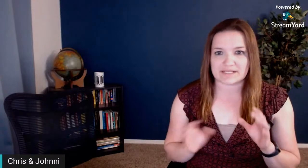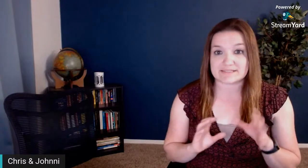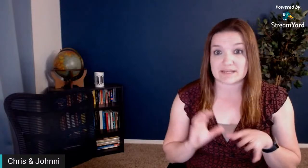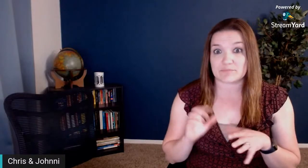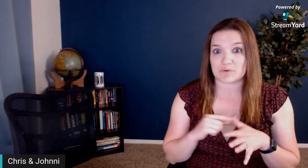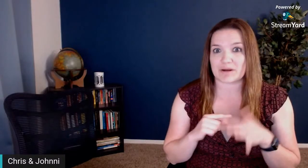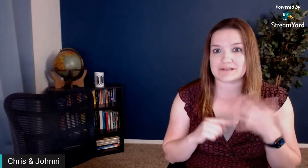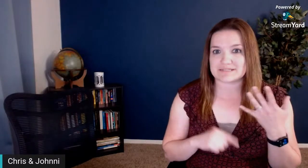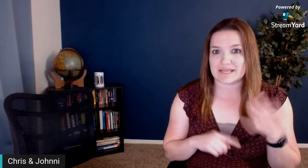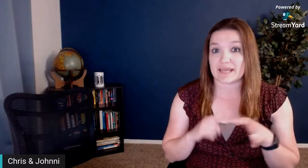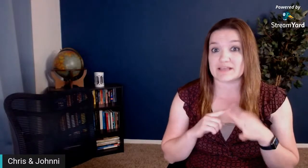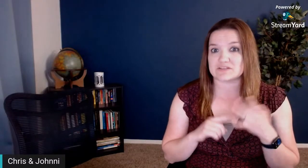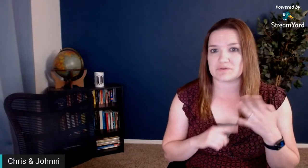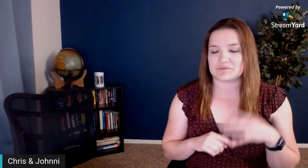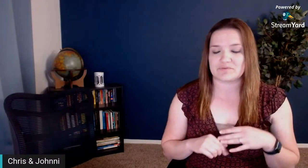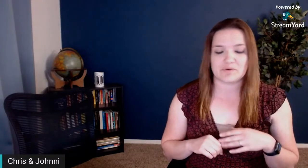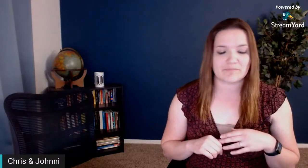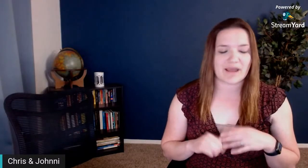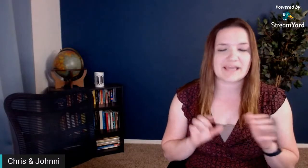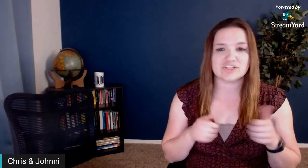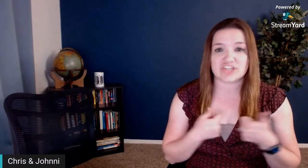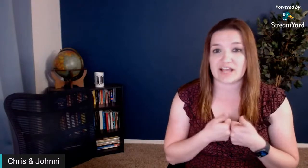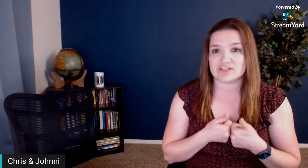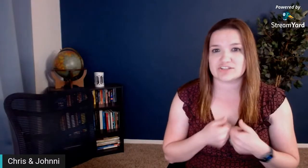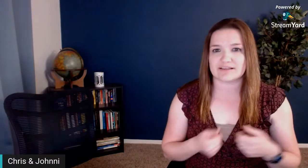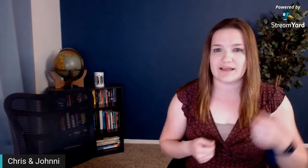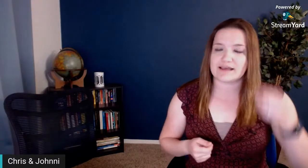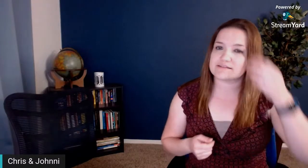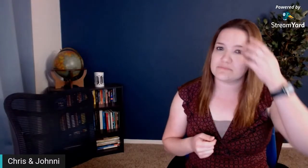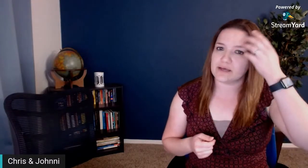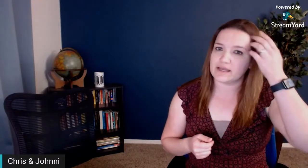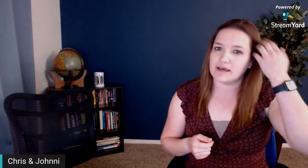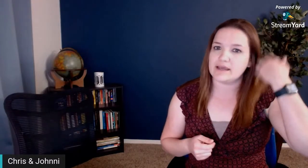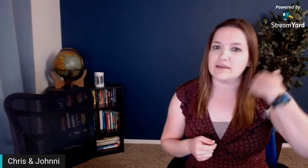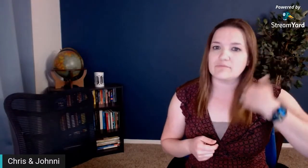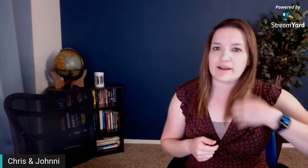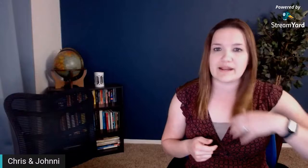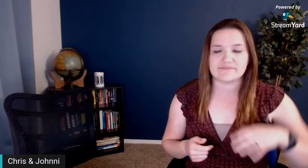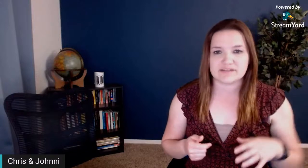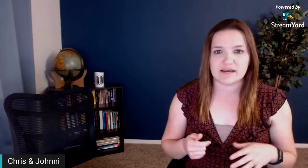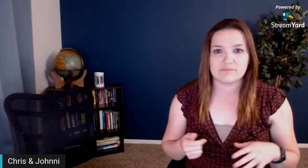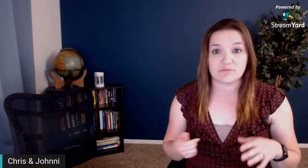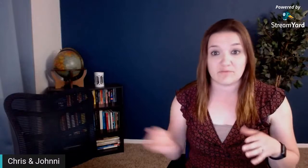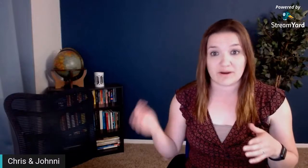is i'm required to take asl one through four i can challenge the class but i ran out of time before i